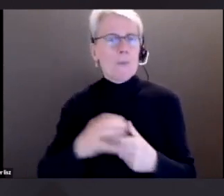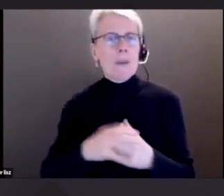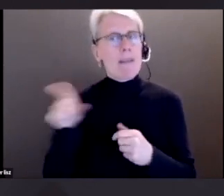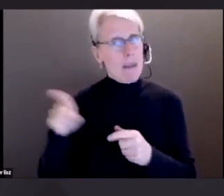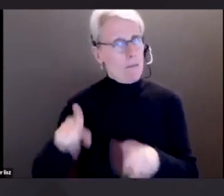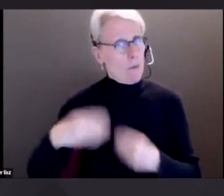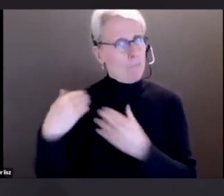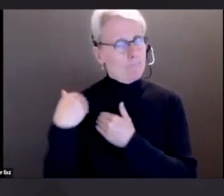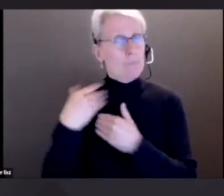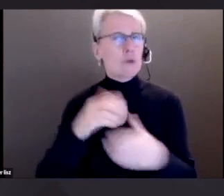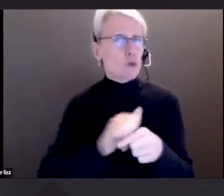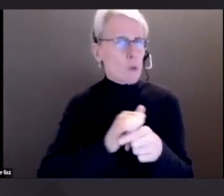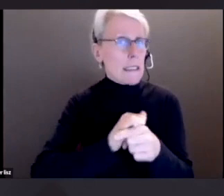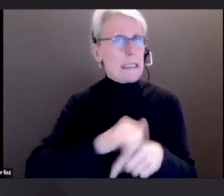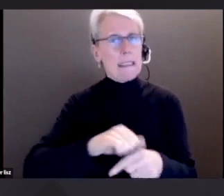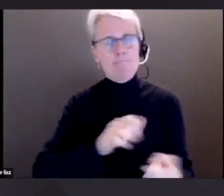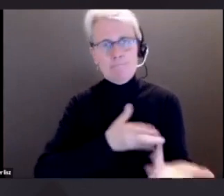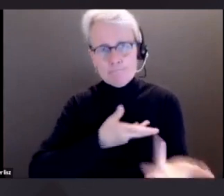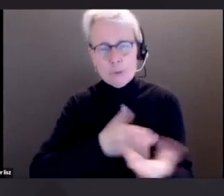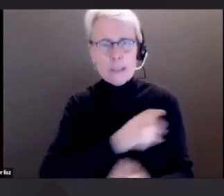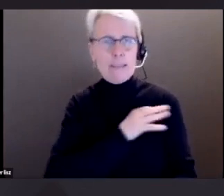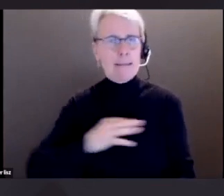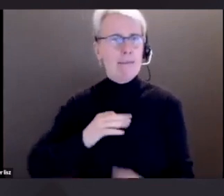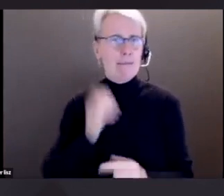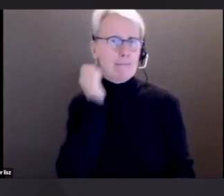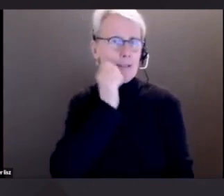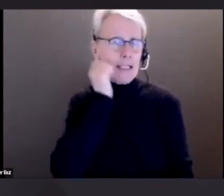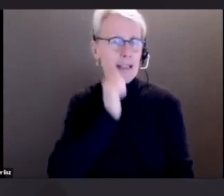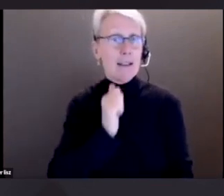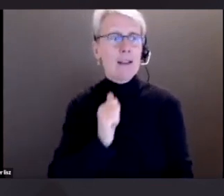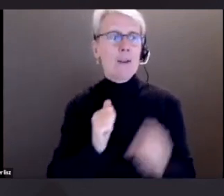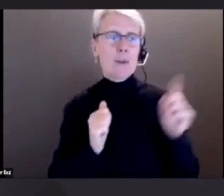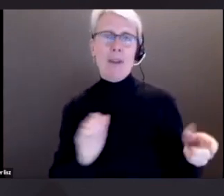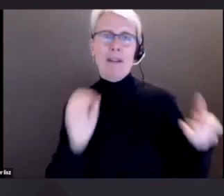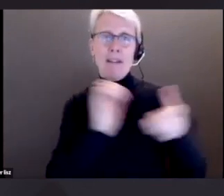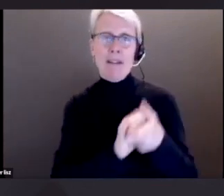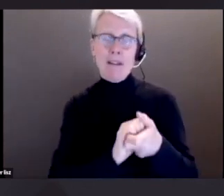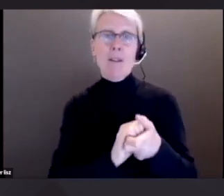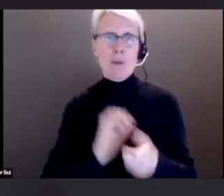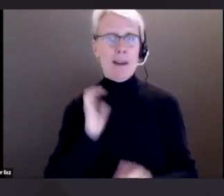has elevated our inclusive hiring to another level. A number of employees that were hired part-time